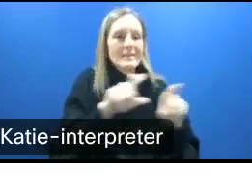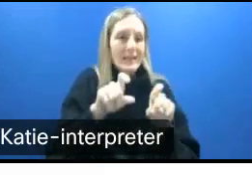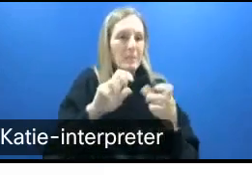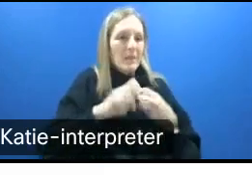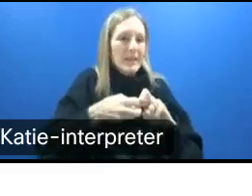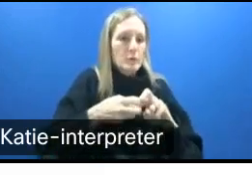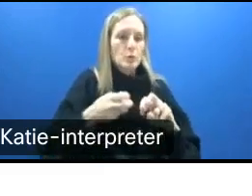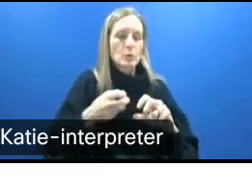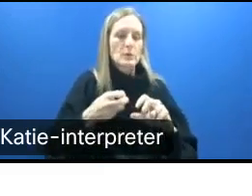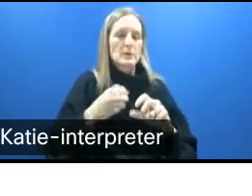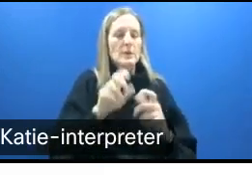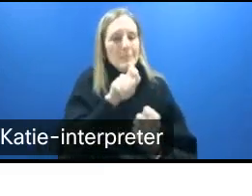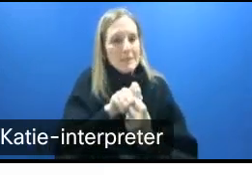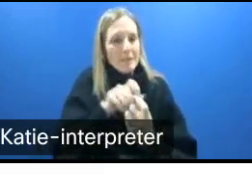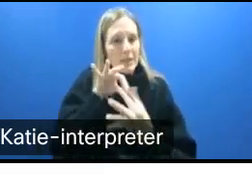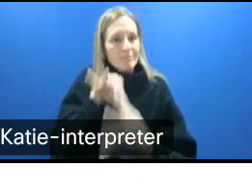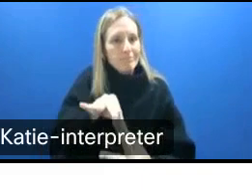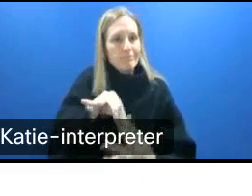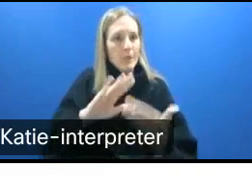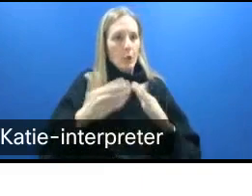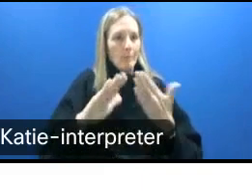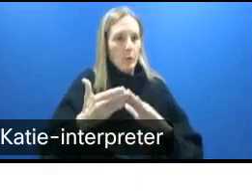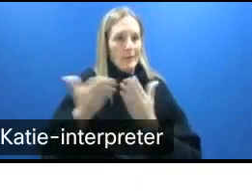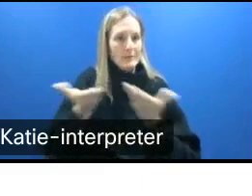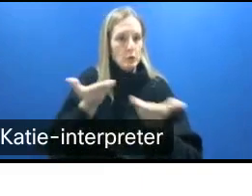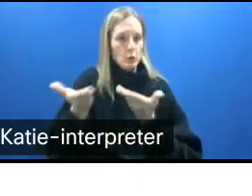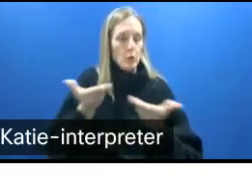Specifically, pertain to the communities served viable community.